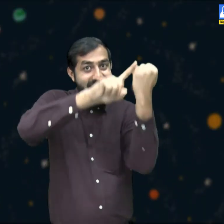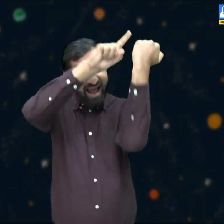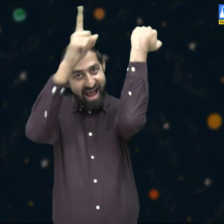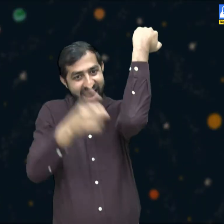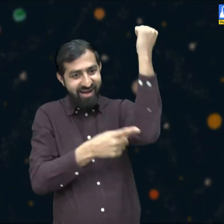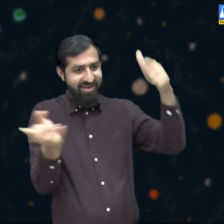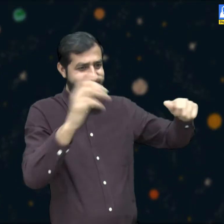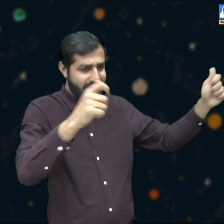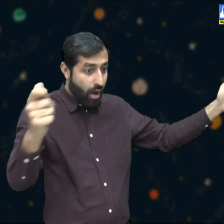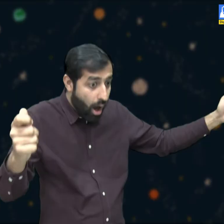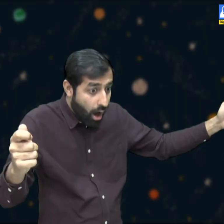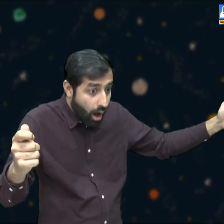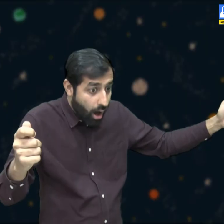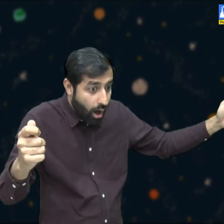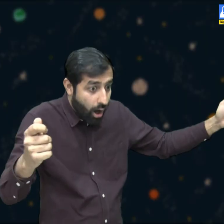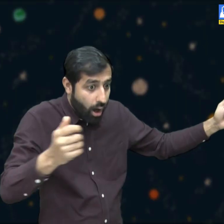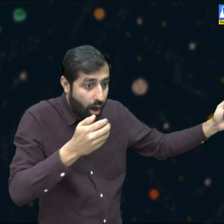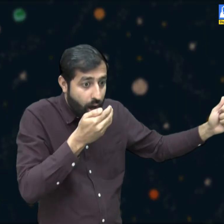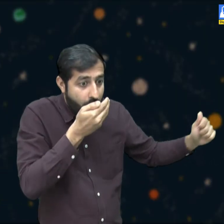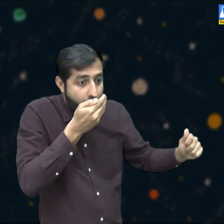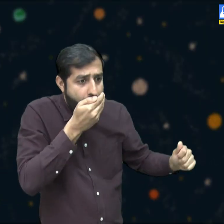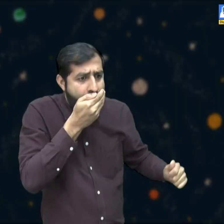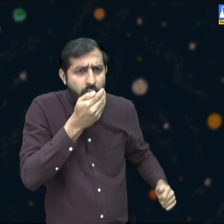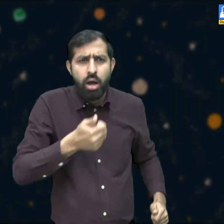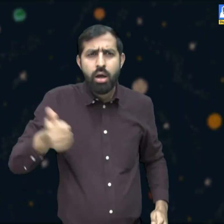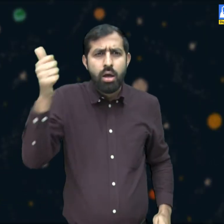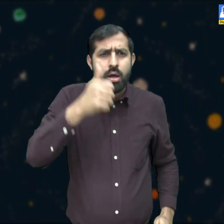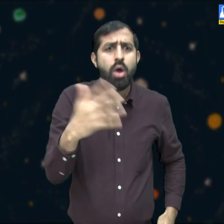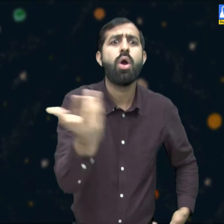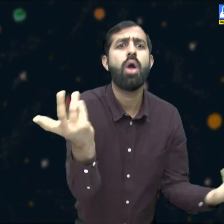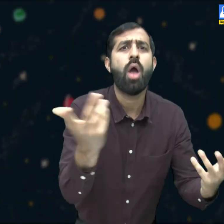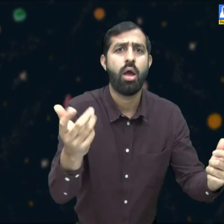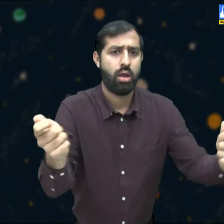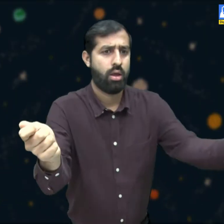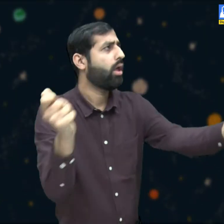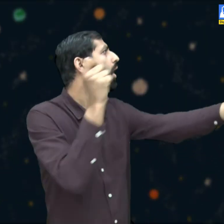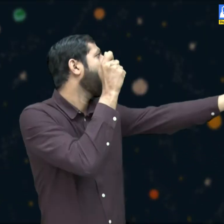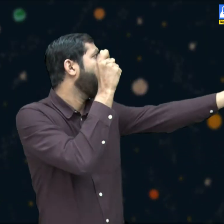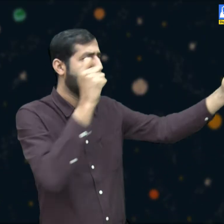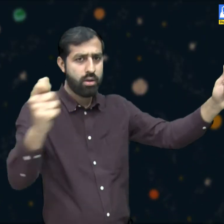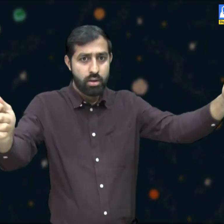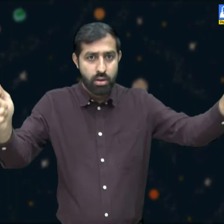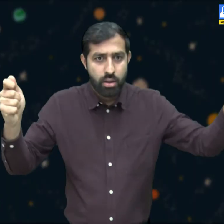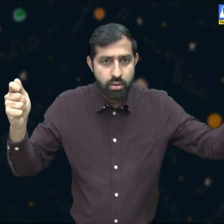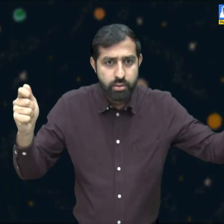They were shocked to see the last poem of that book. Think Tank said, ''Show me what is that?''